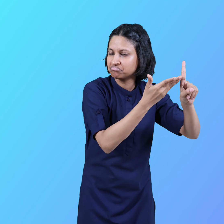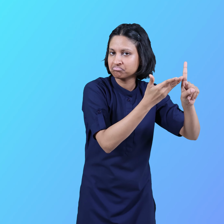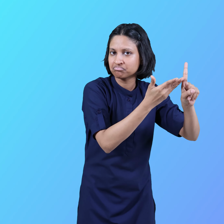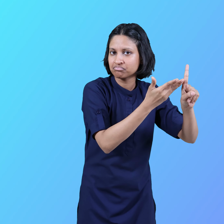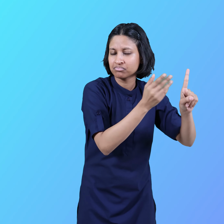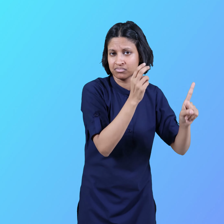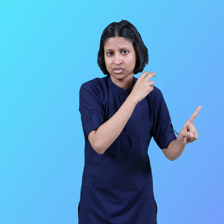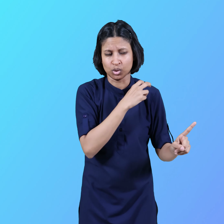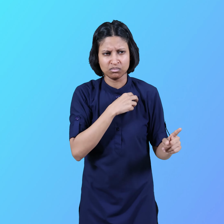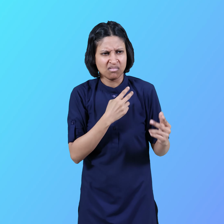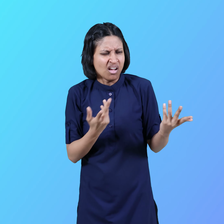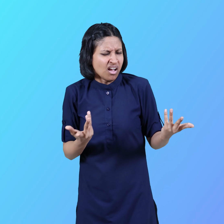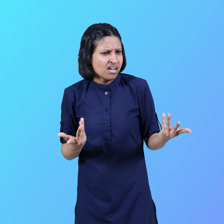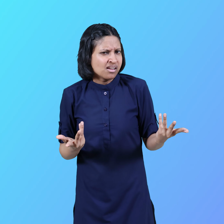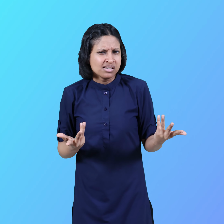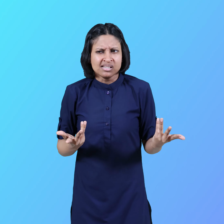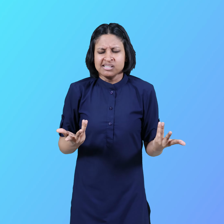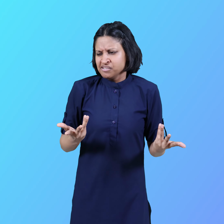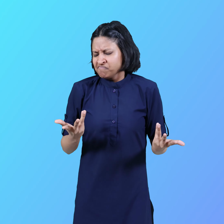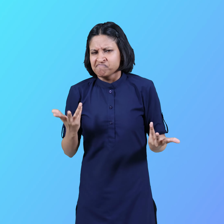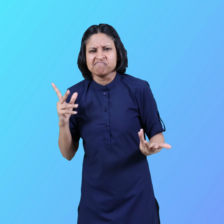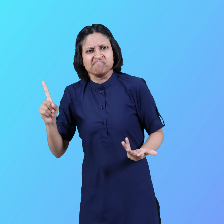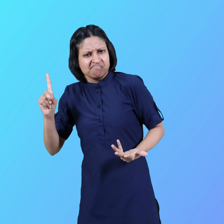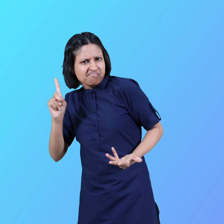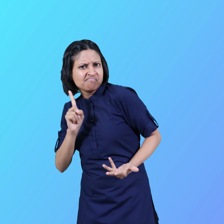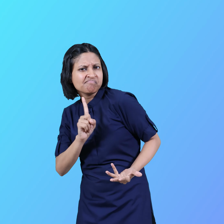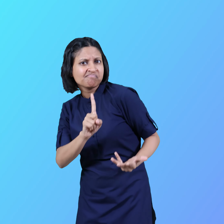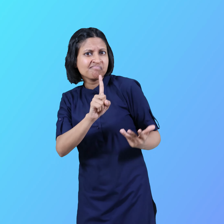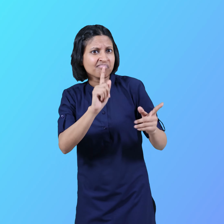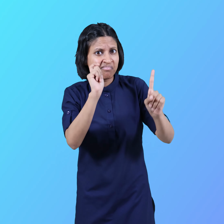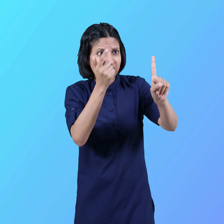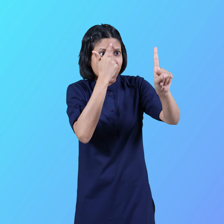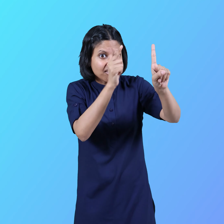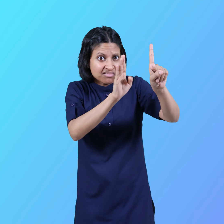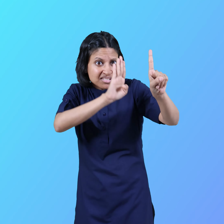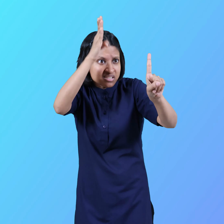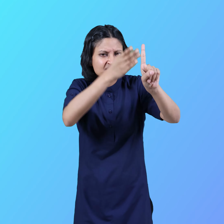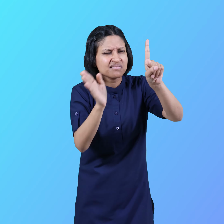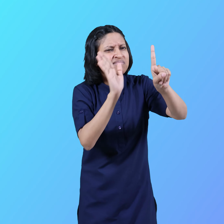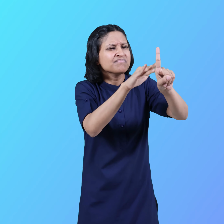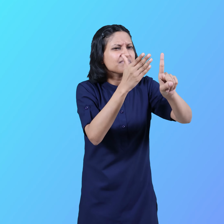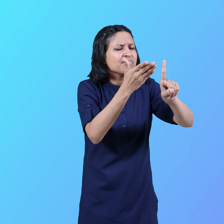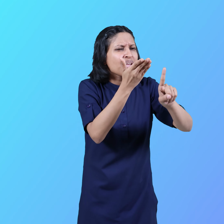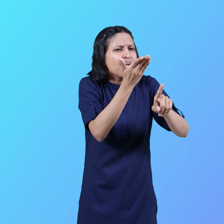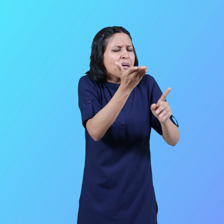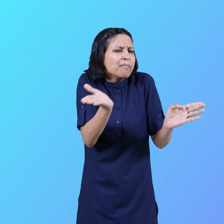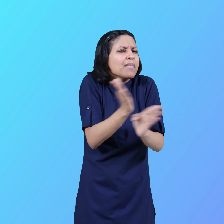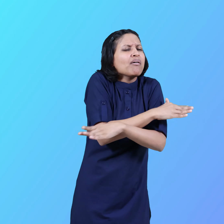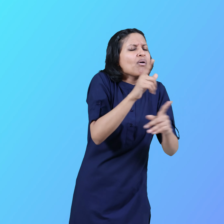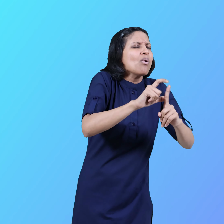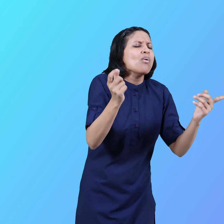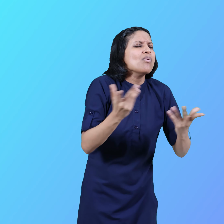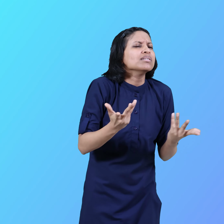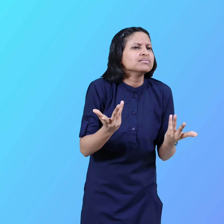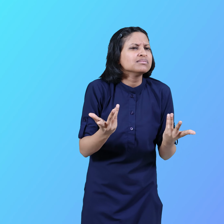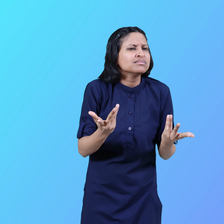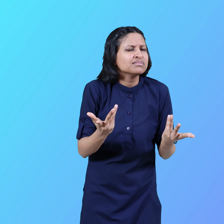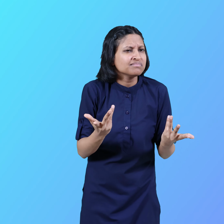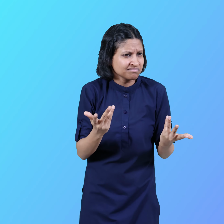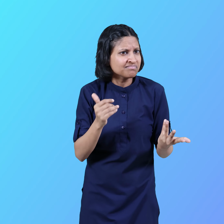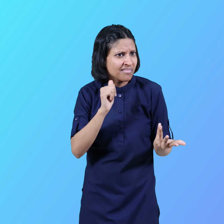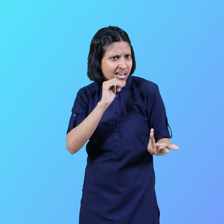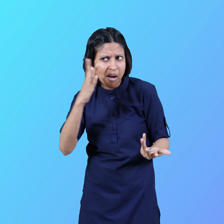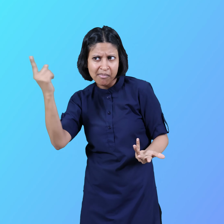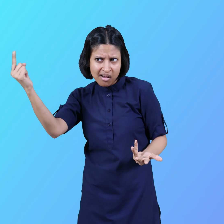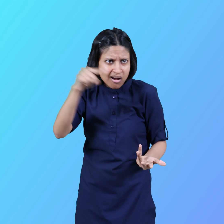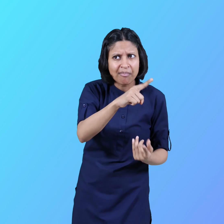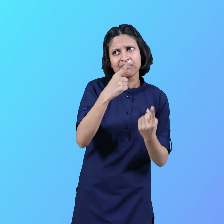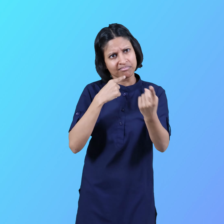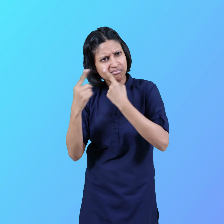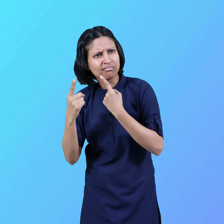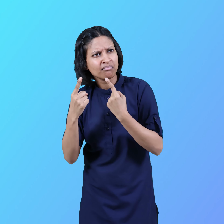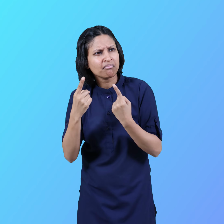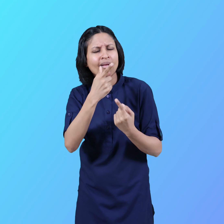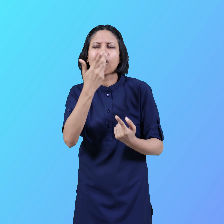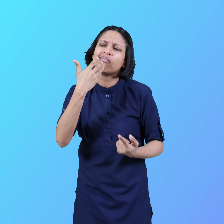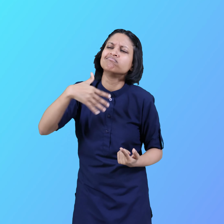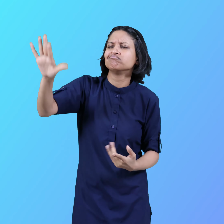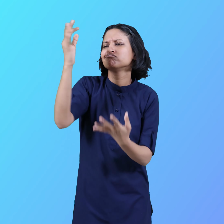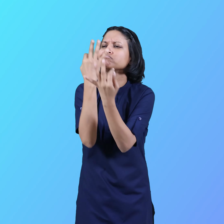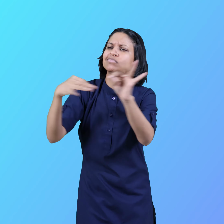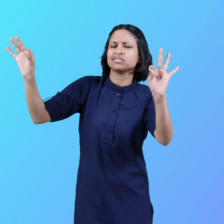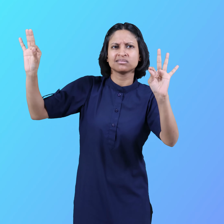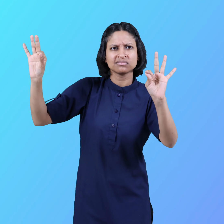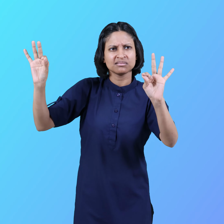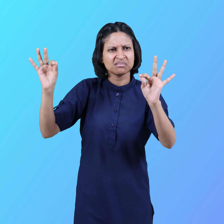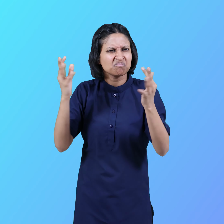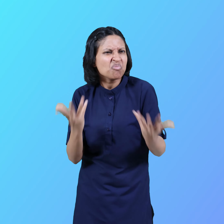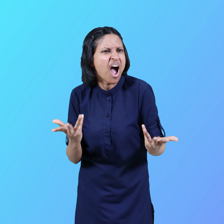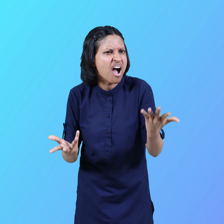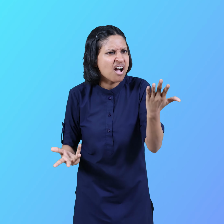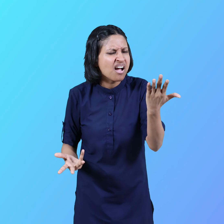Joab came to the king and said, “What have you done? Abner came to you, but you sent him away! Why did you let him go free?